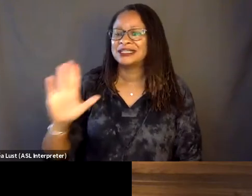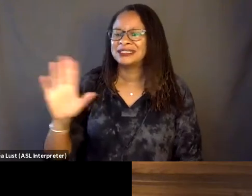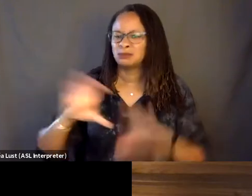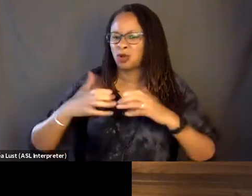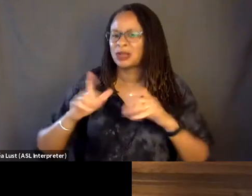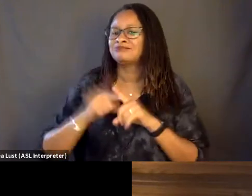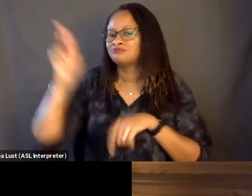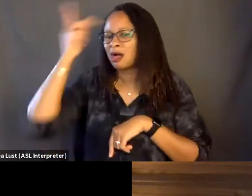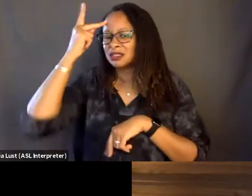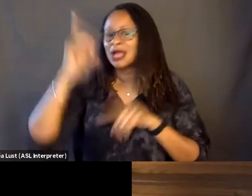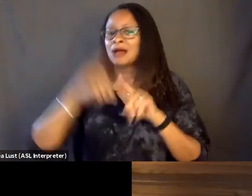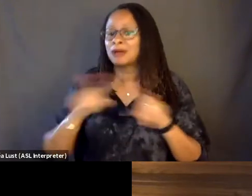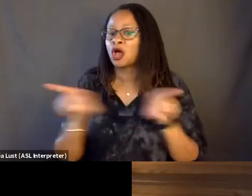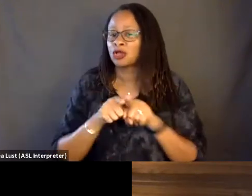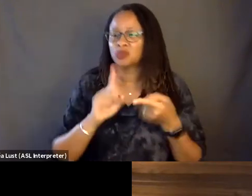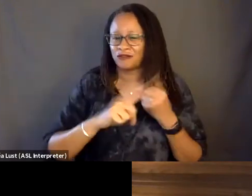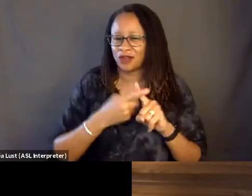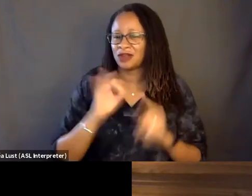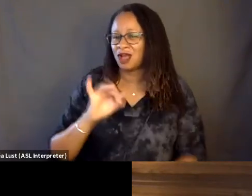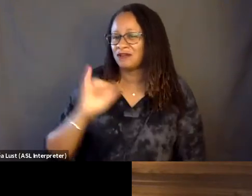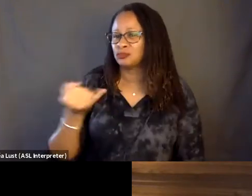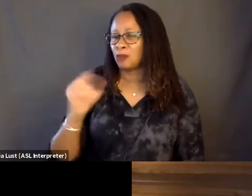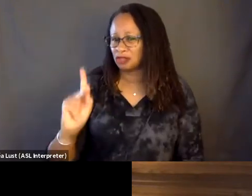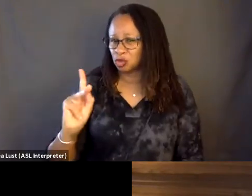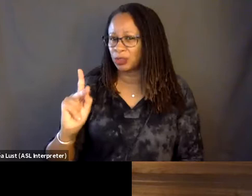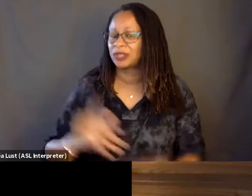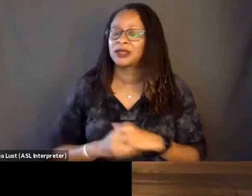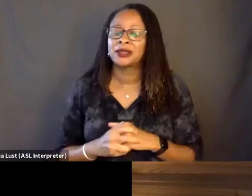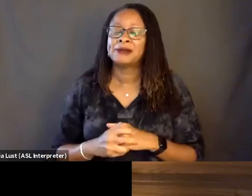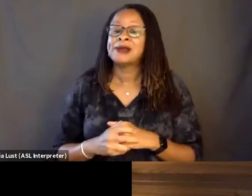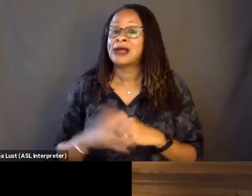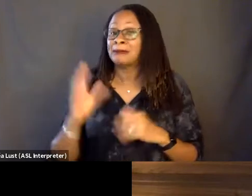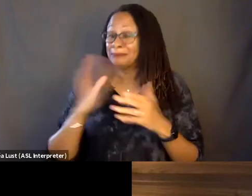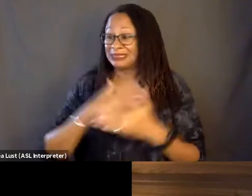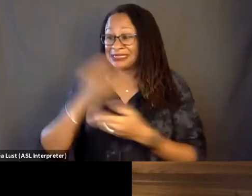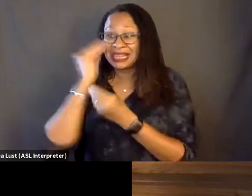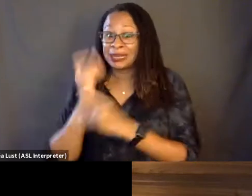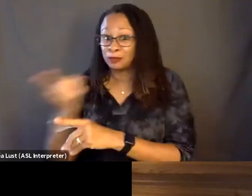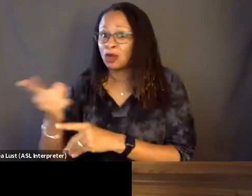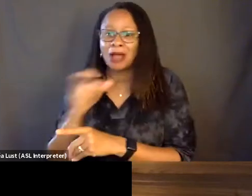a close friend of Jamal. And please let Yasin know that I'm not out of the consulate.